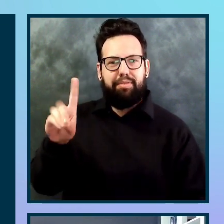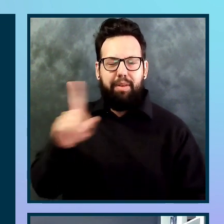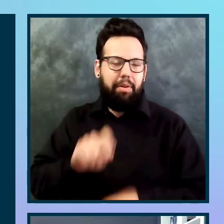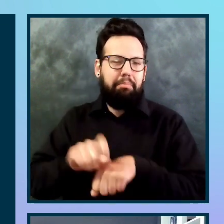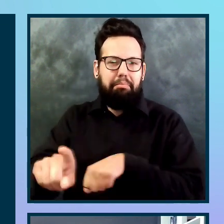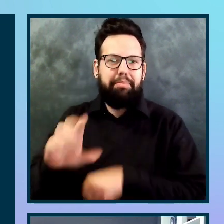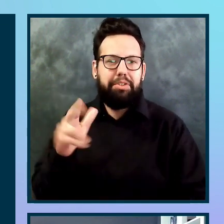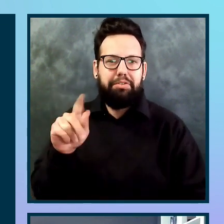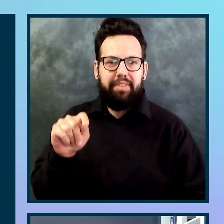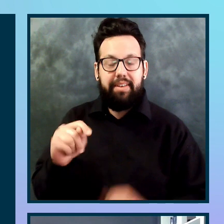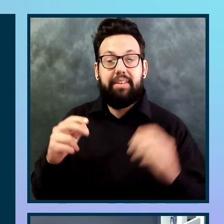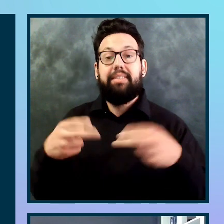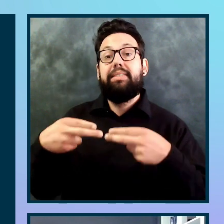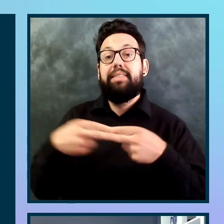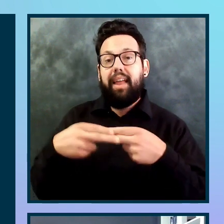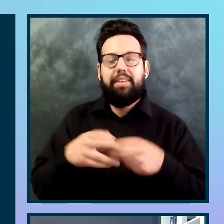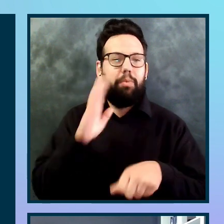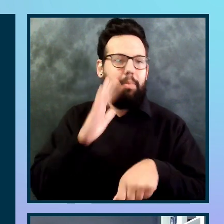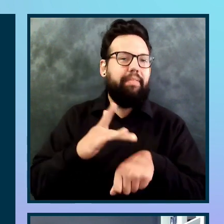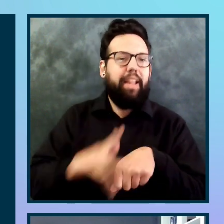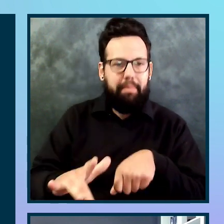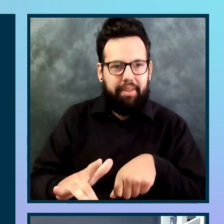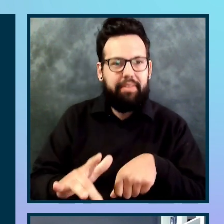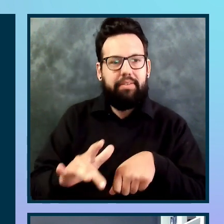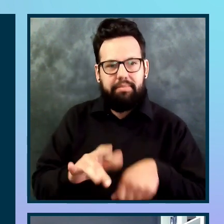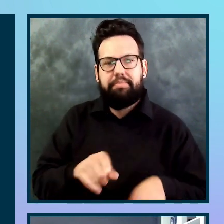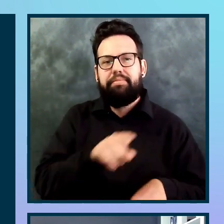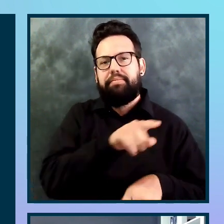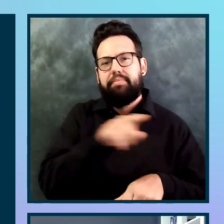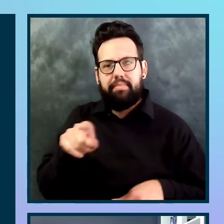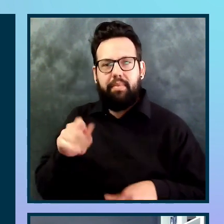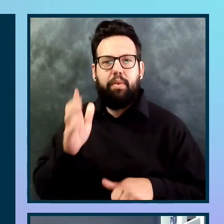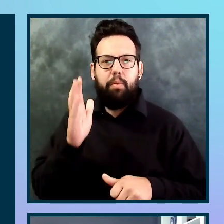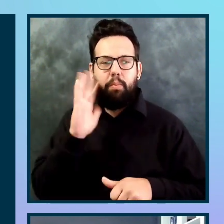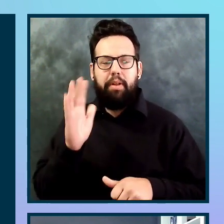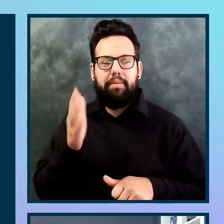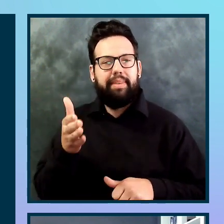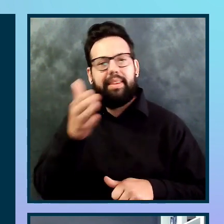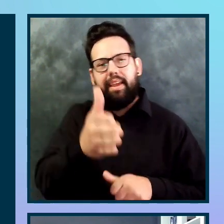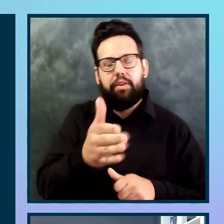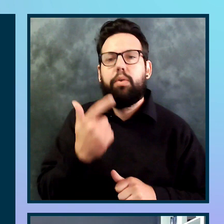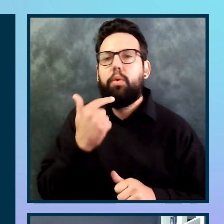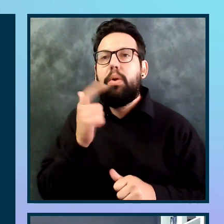The slides are also available. I'm gonna put this here for someone that is, you know, seeing this recorded today or in the future,